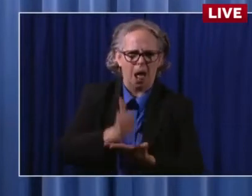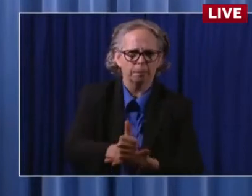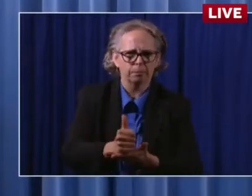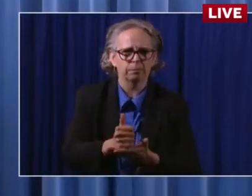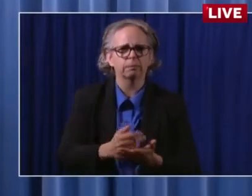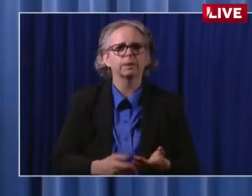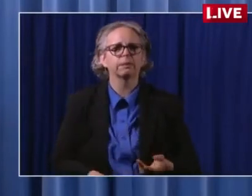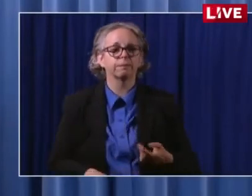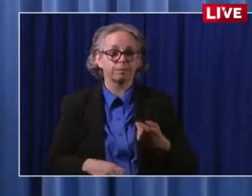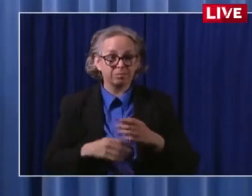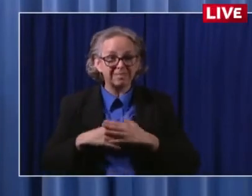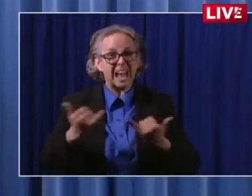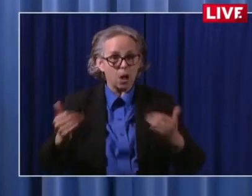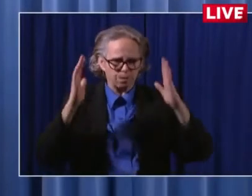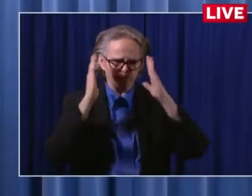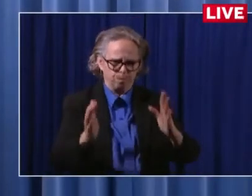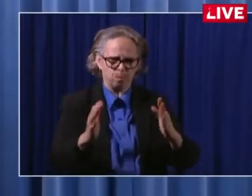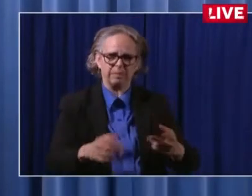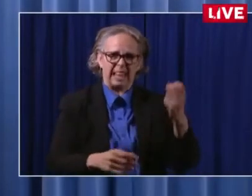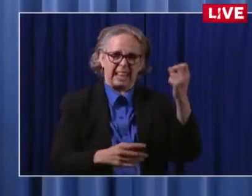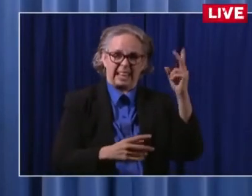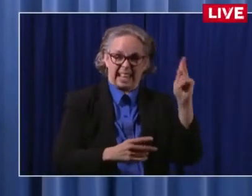AND THIS MONEY WILL HELP ACHIEVE THAT.